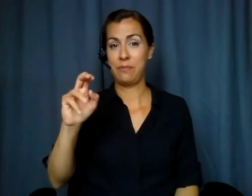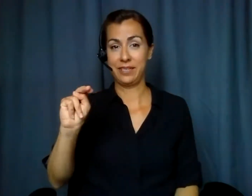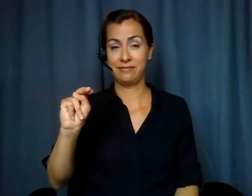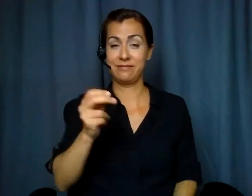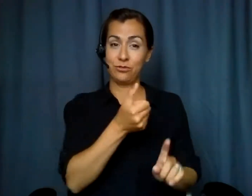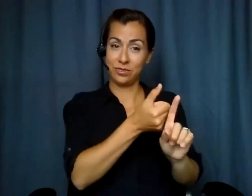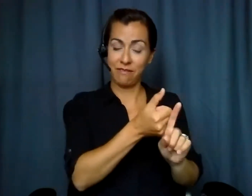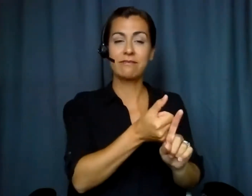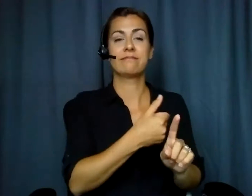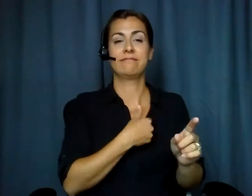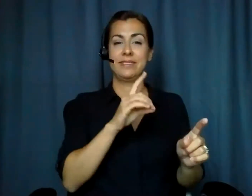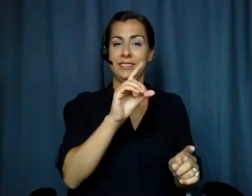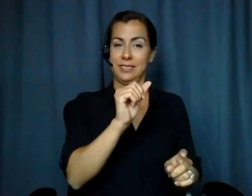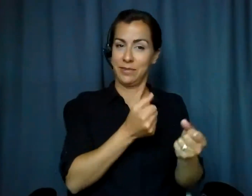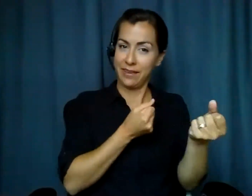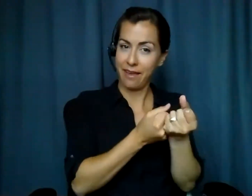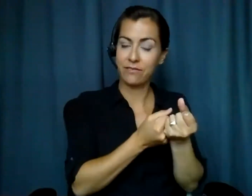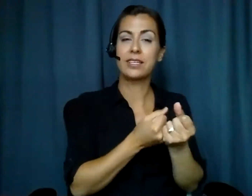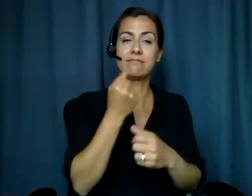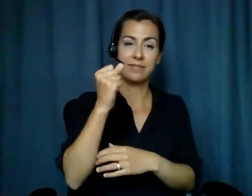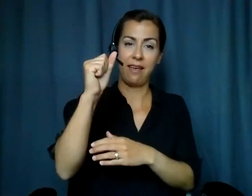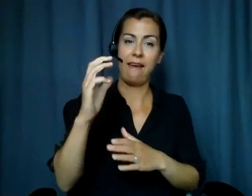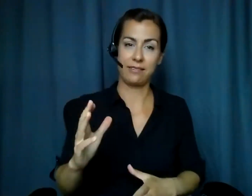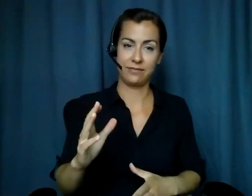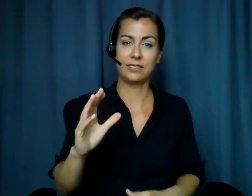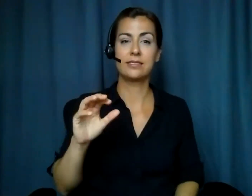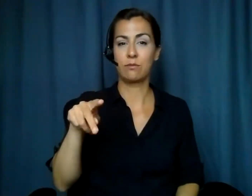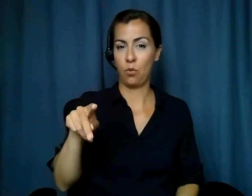be available on the OHSU UCEDD website in a few